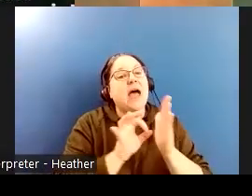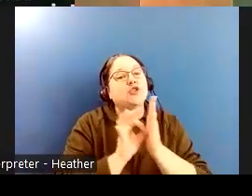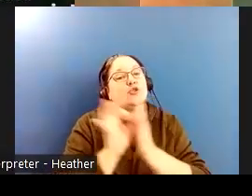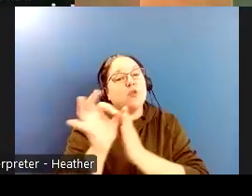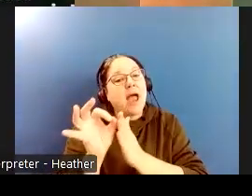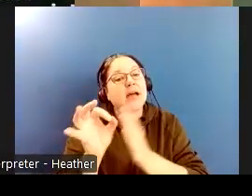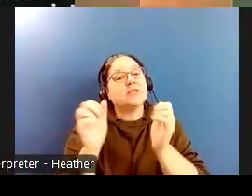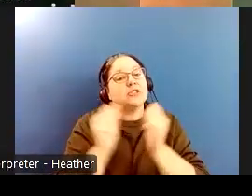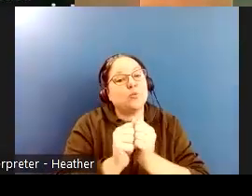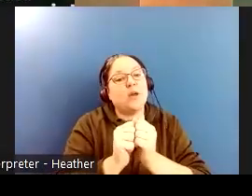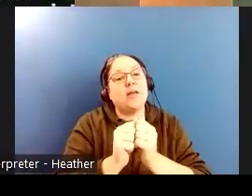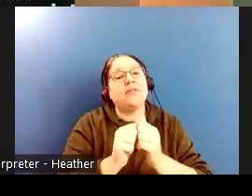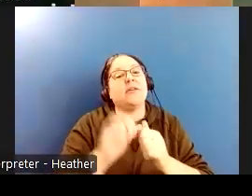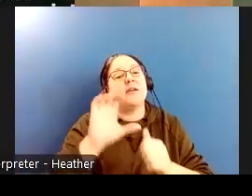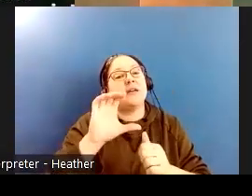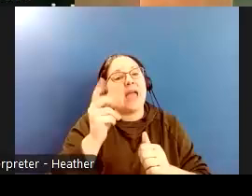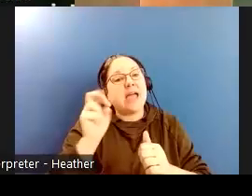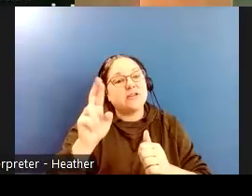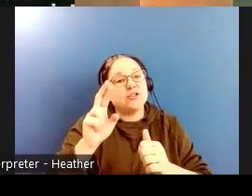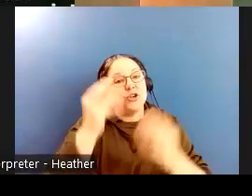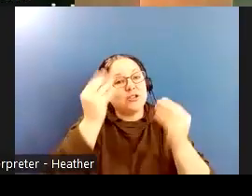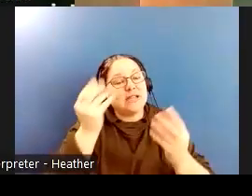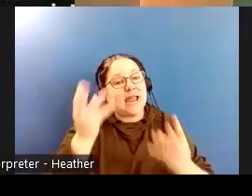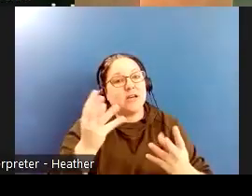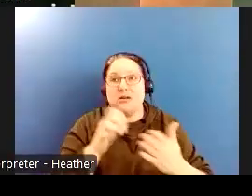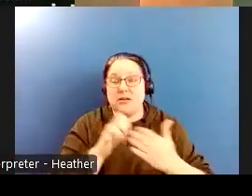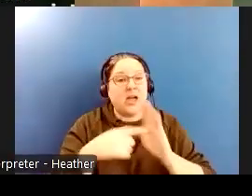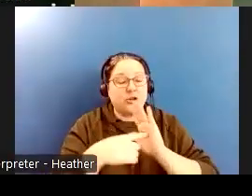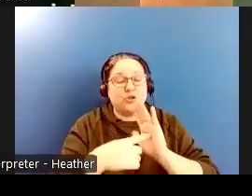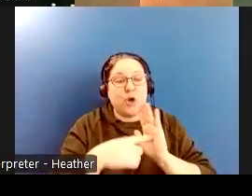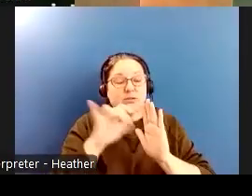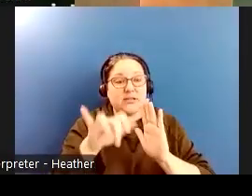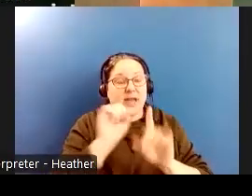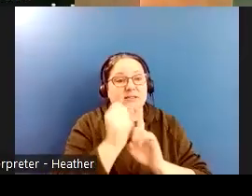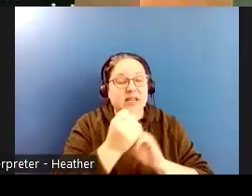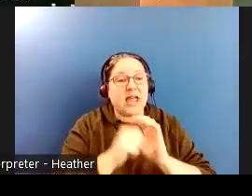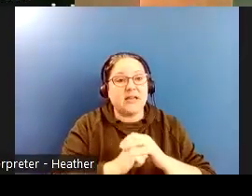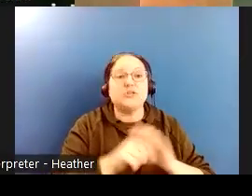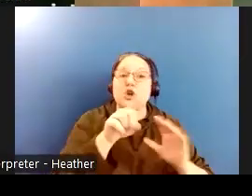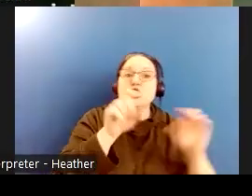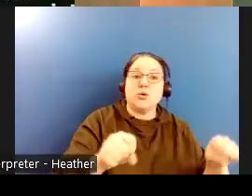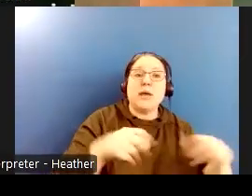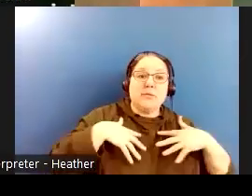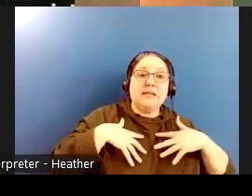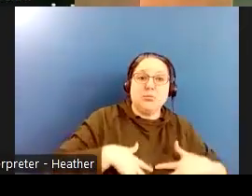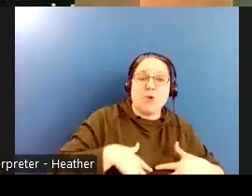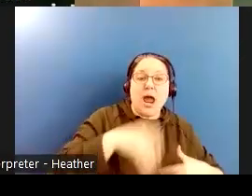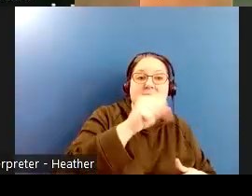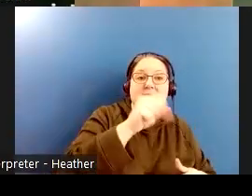data showing that um is exactly the case that you could be depressed but you got to get out of the